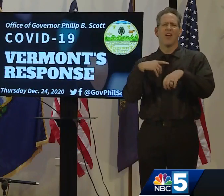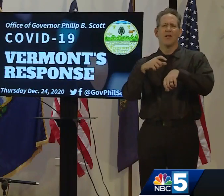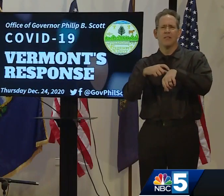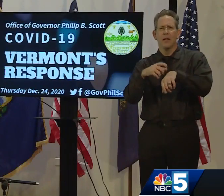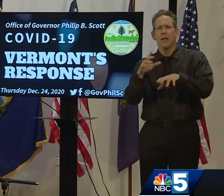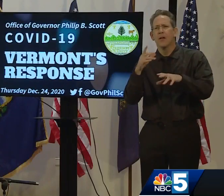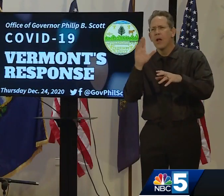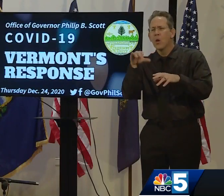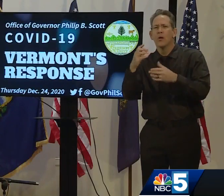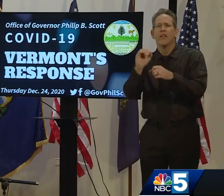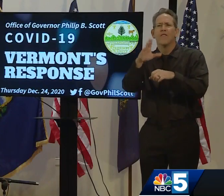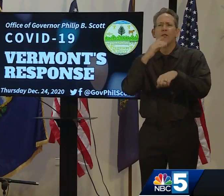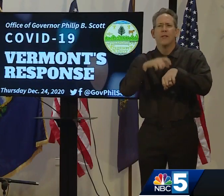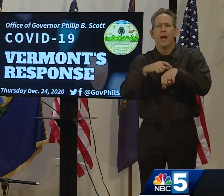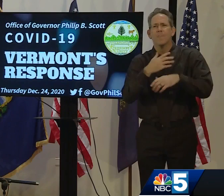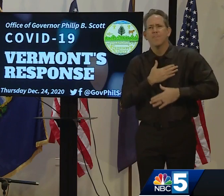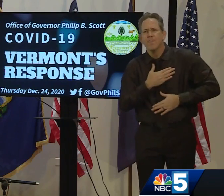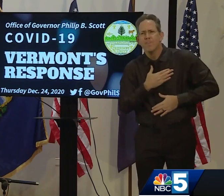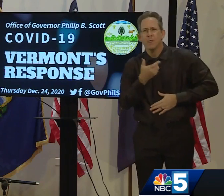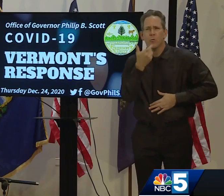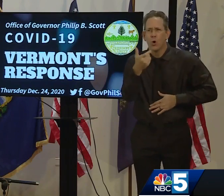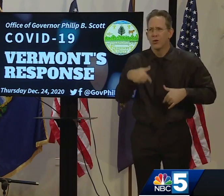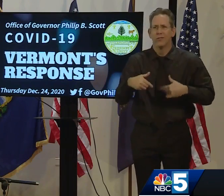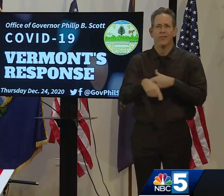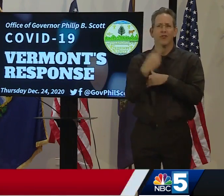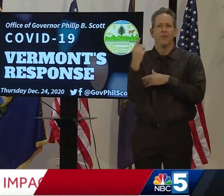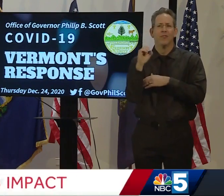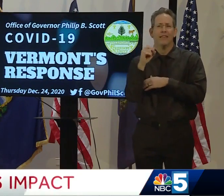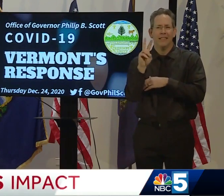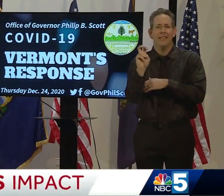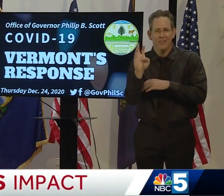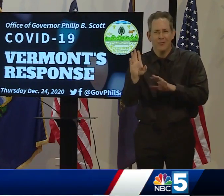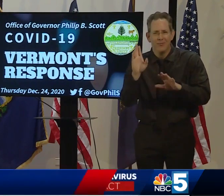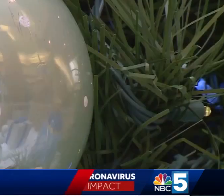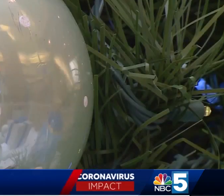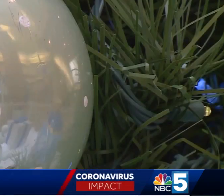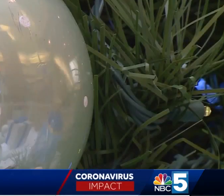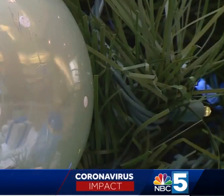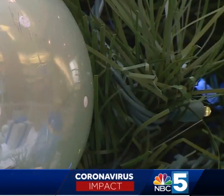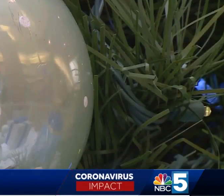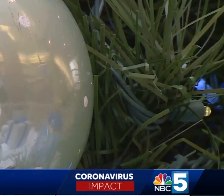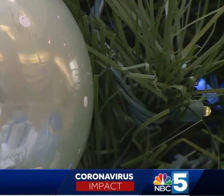STATE LEADERS SEEM CONTENT WITH PROGRESS SO FAR- BUT ACKNOWLEDGING THERE IS STILL A ROAD AHEAD.